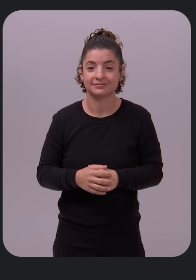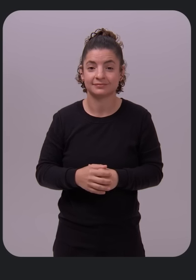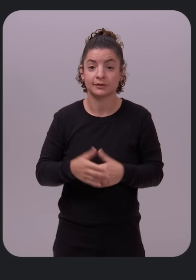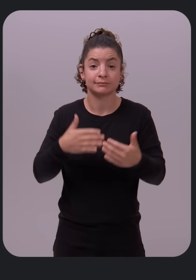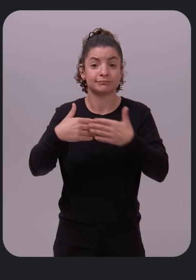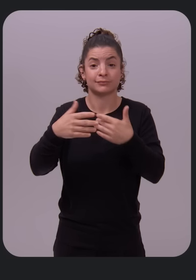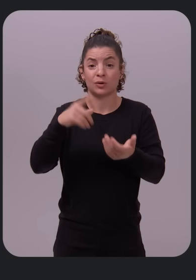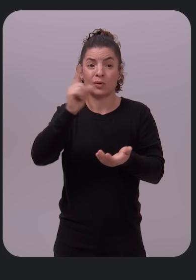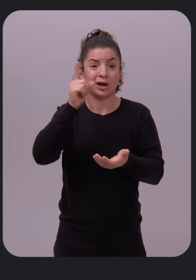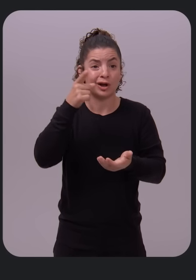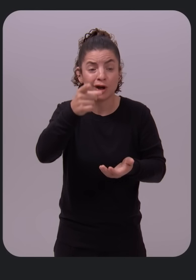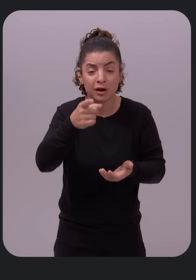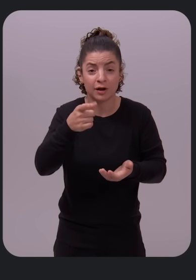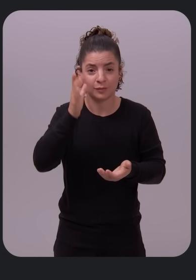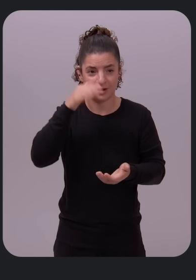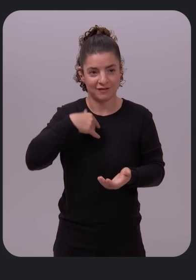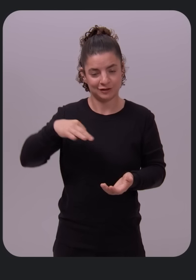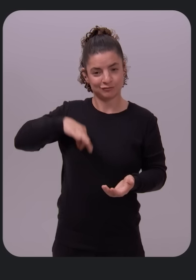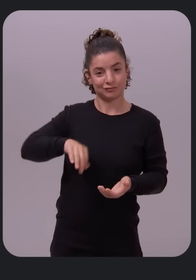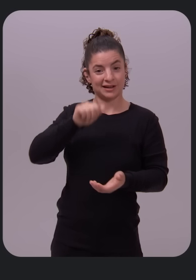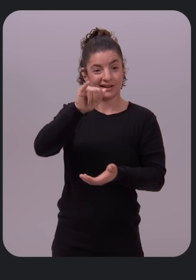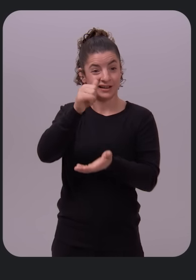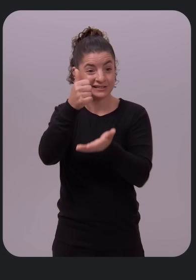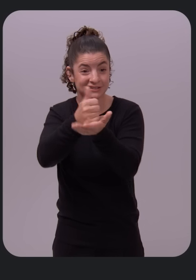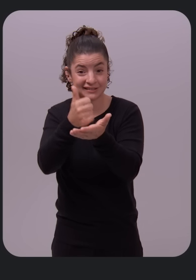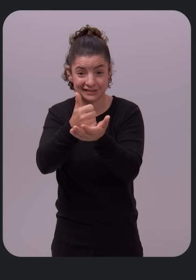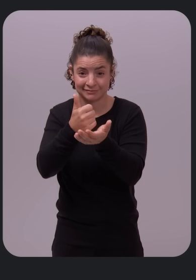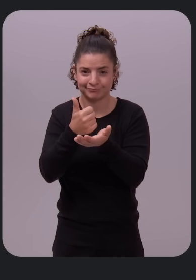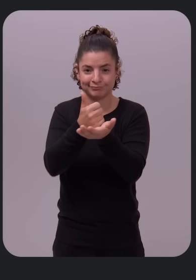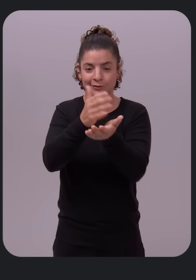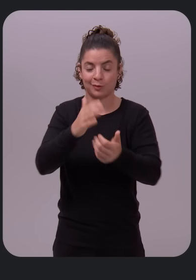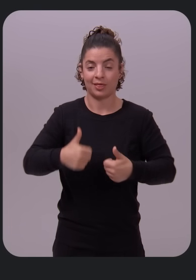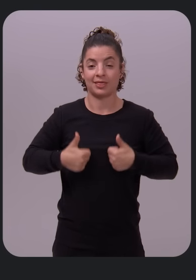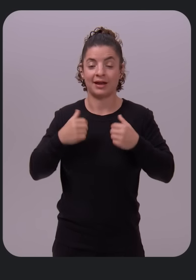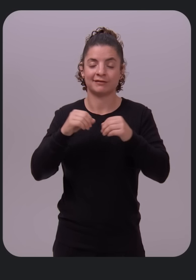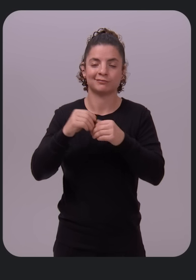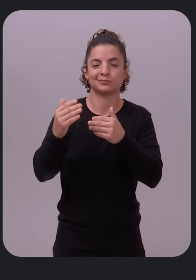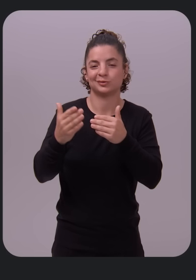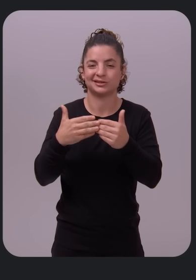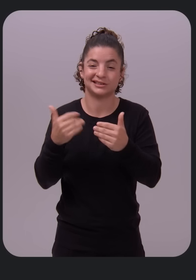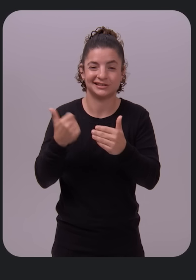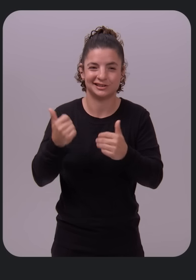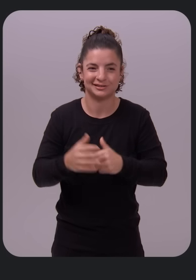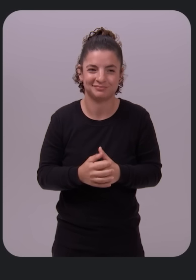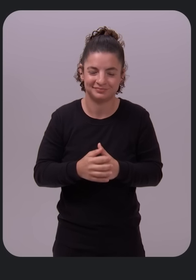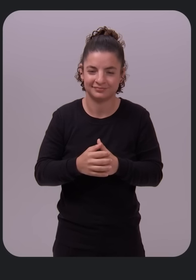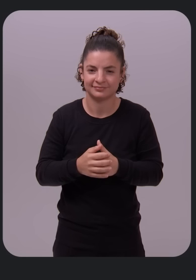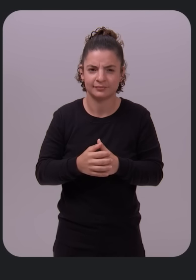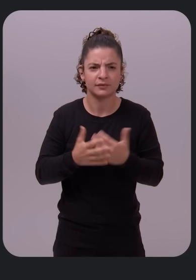So wherever you are, you have a helpful AI assistant to make your life easier.